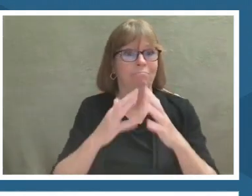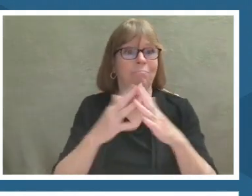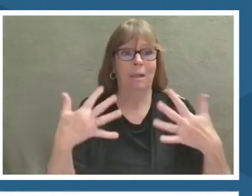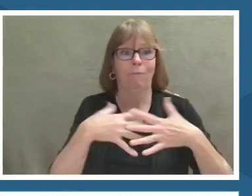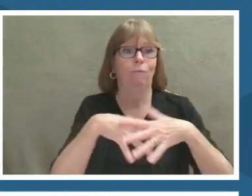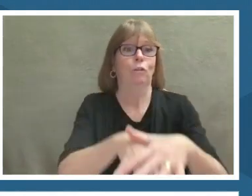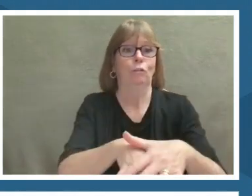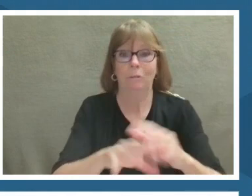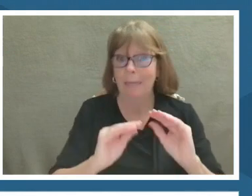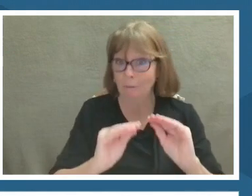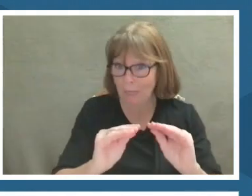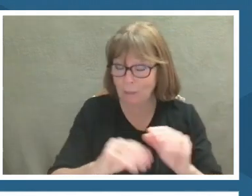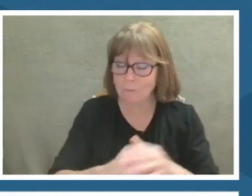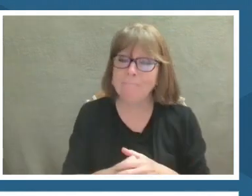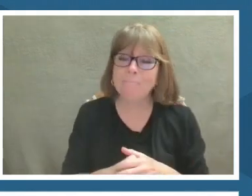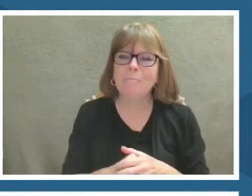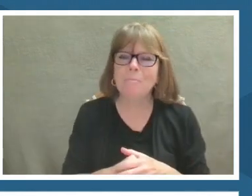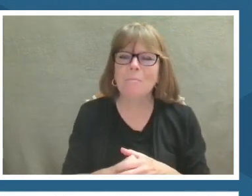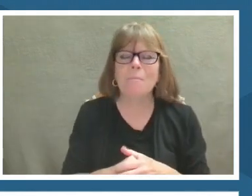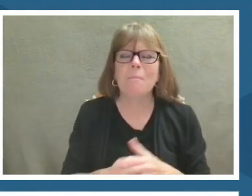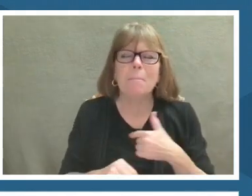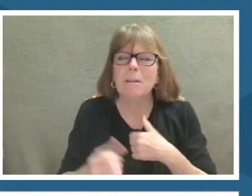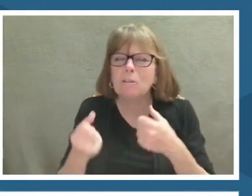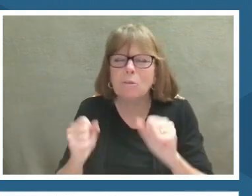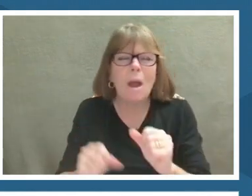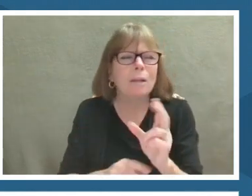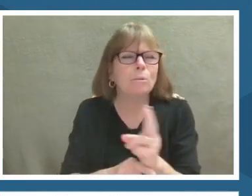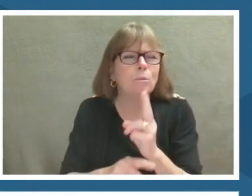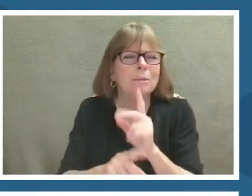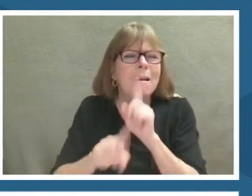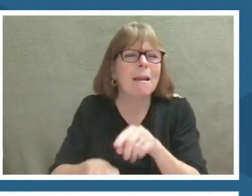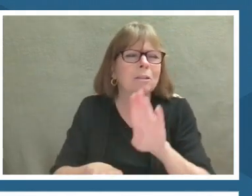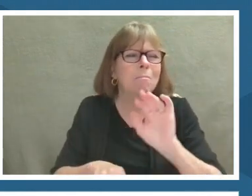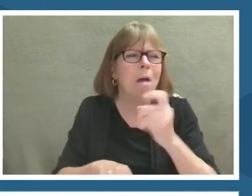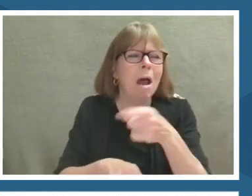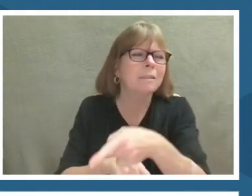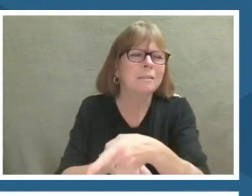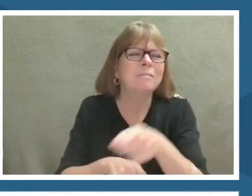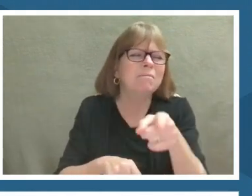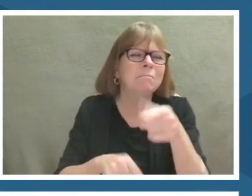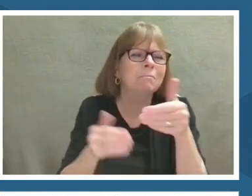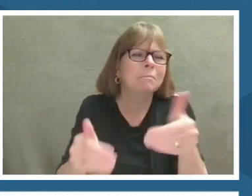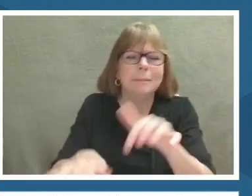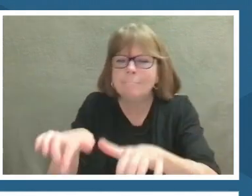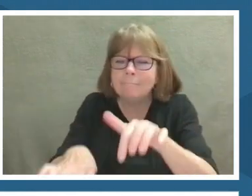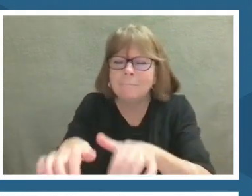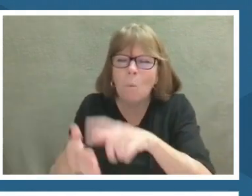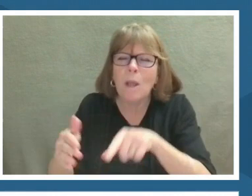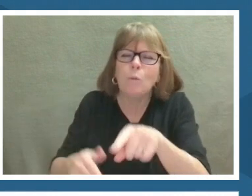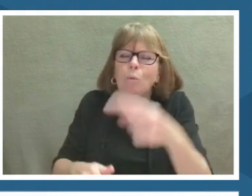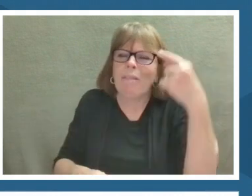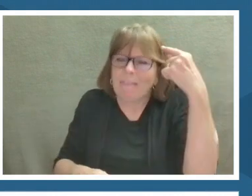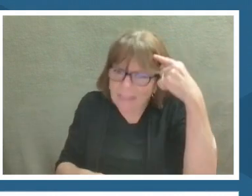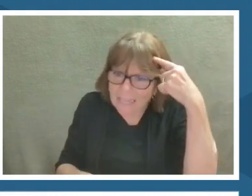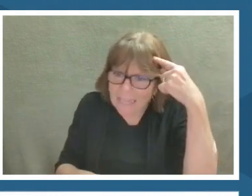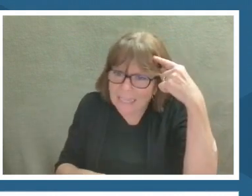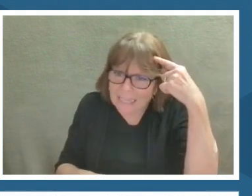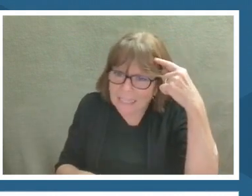we'll try to use this answer box if you can what do you believe is needed to help